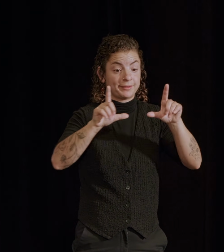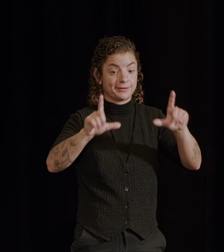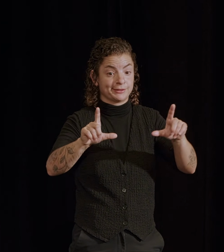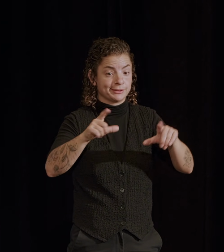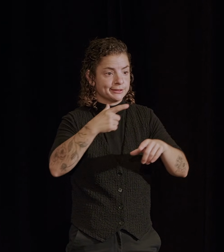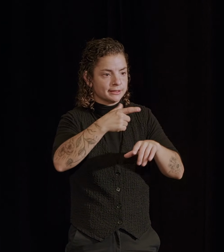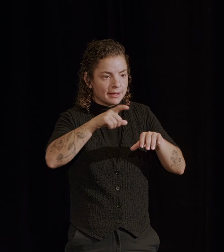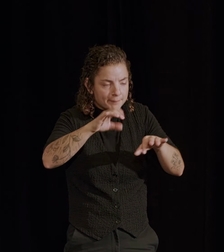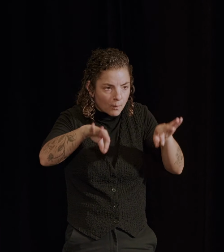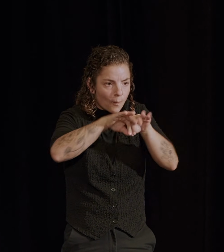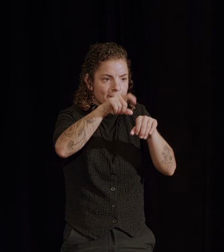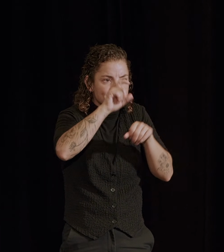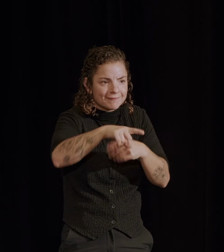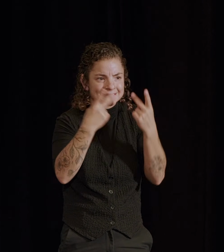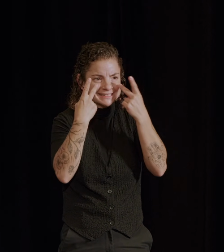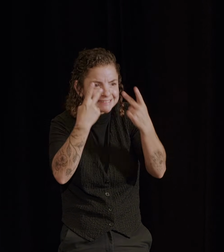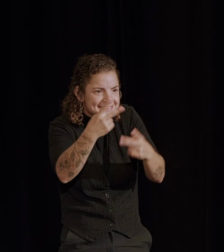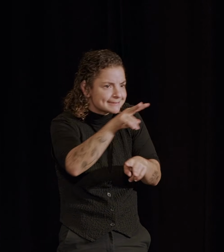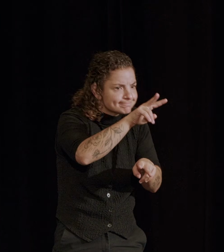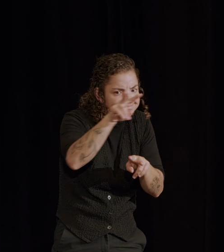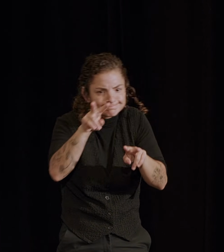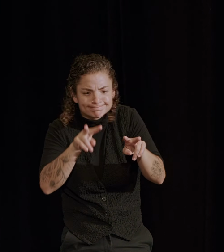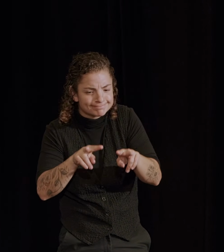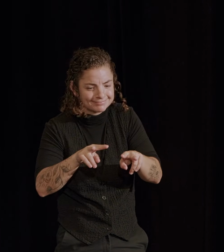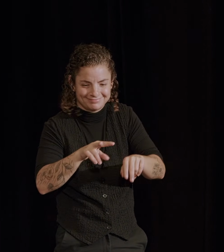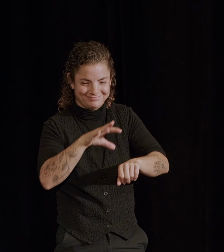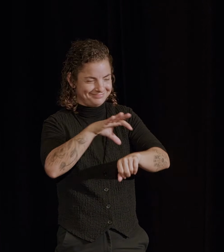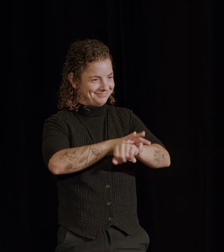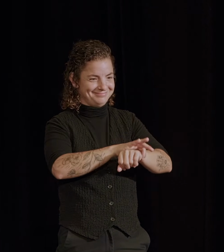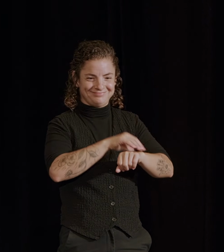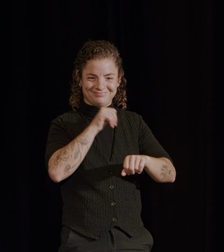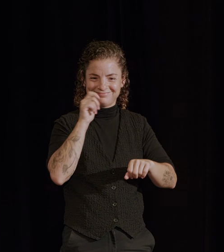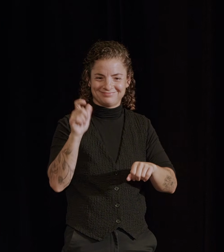The partnership with the University of Utah also extends beyond the home.